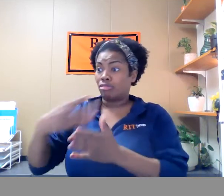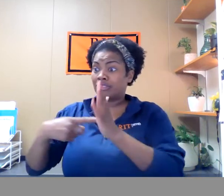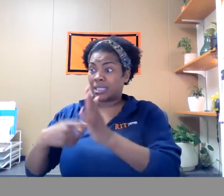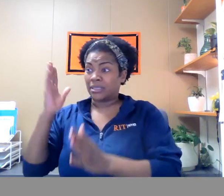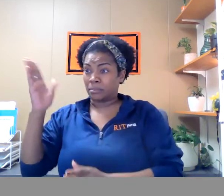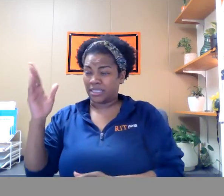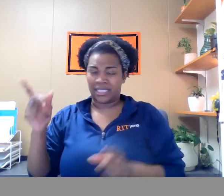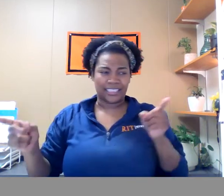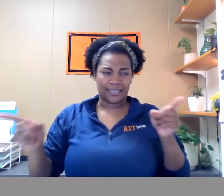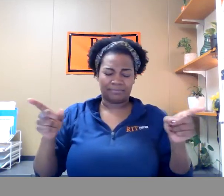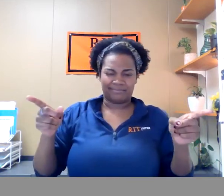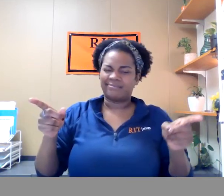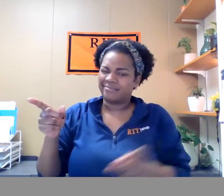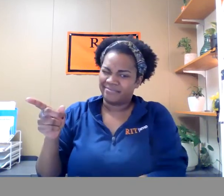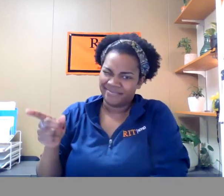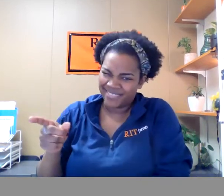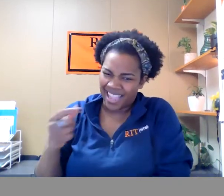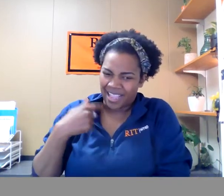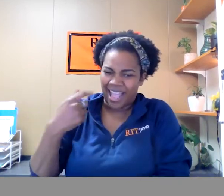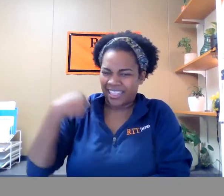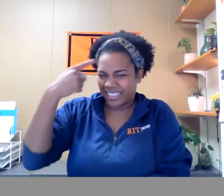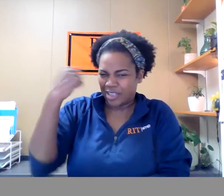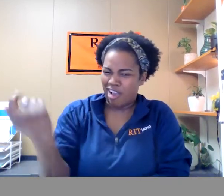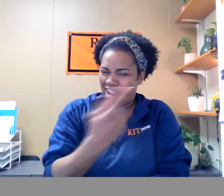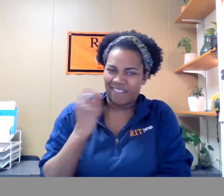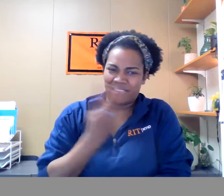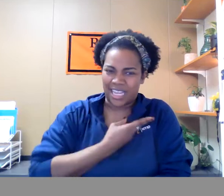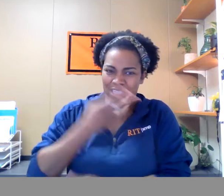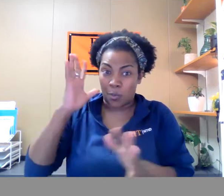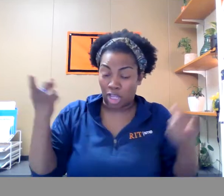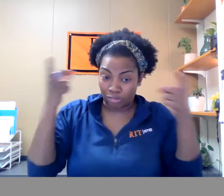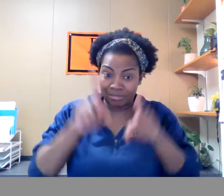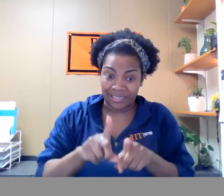your presentation that's going to be memorable.